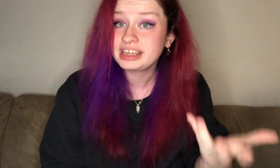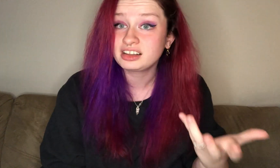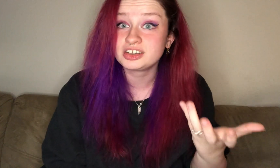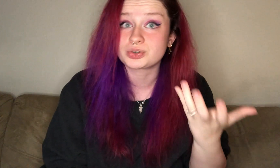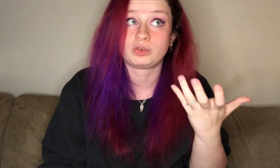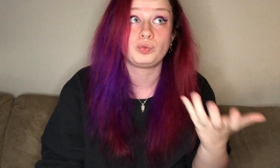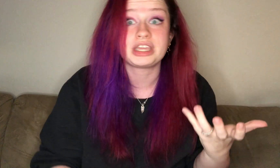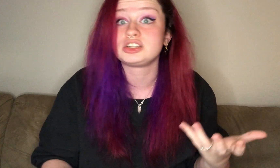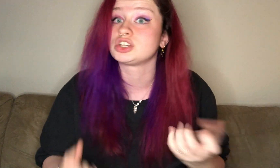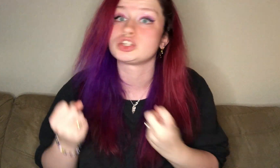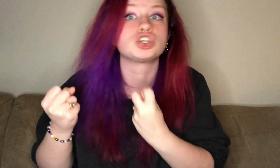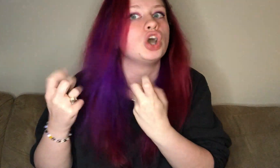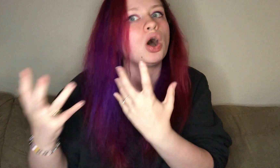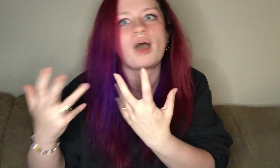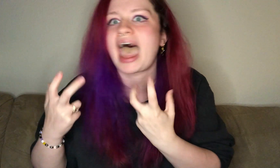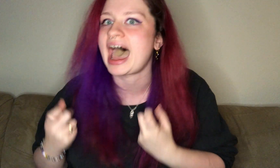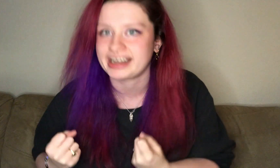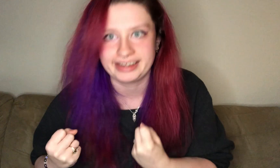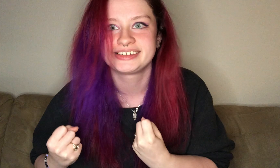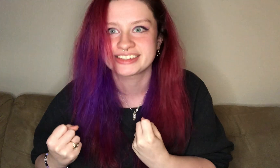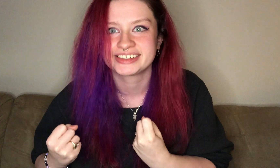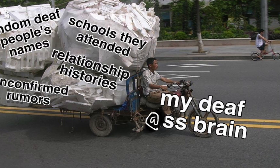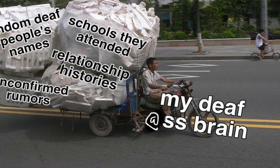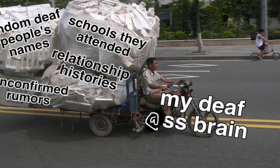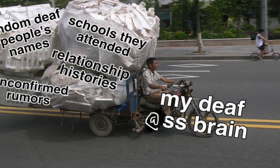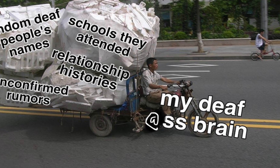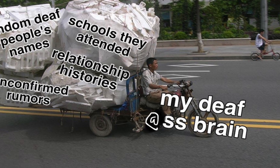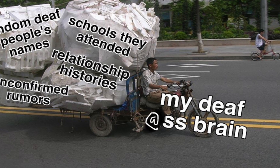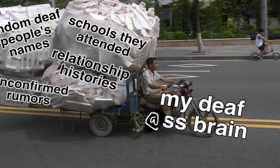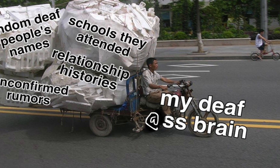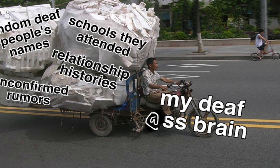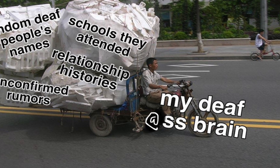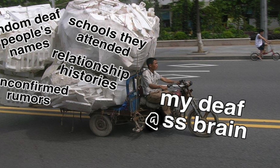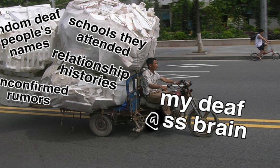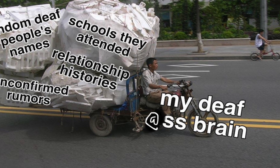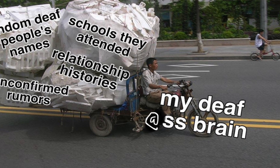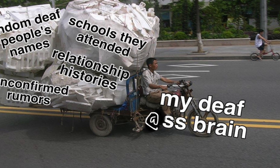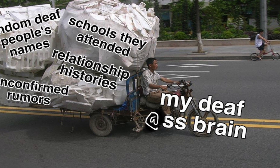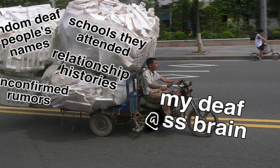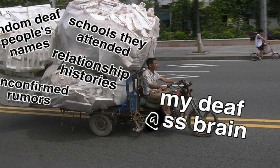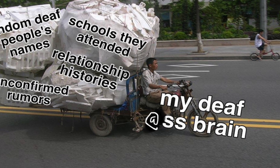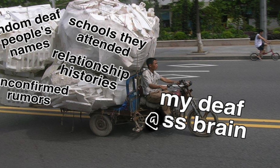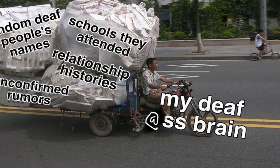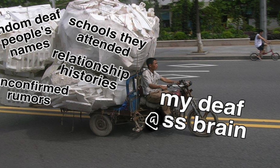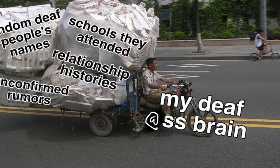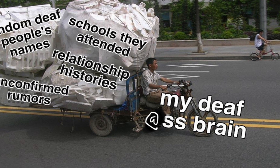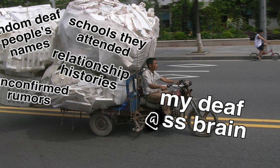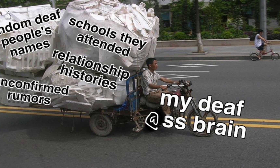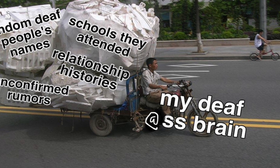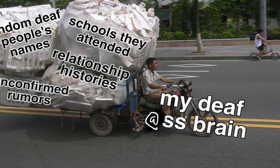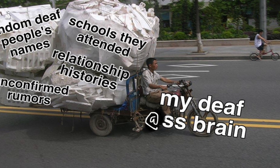english or if we can just go at it my Deaf brain: random deaf people's names the schools they attended